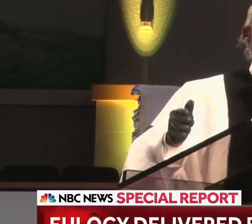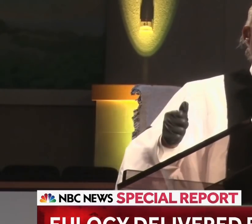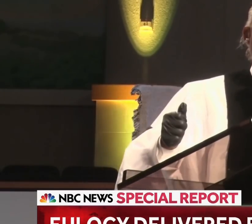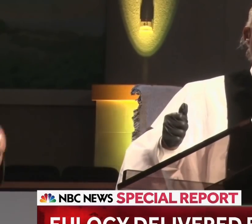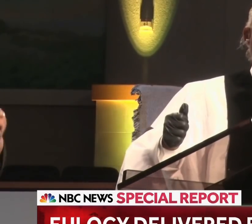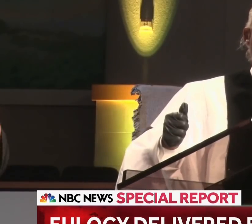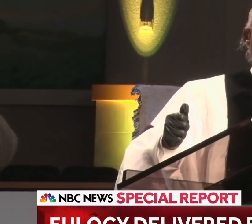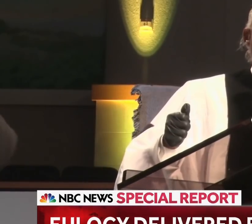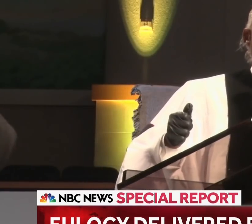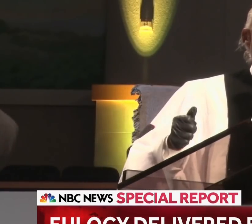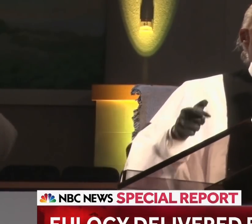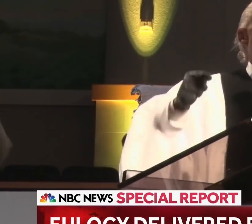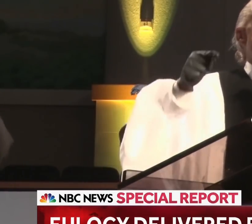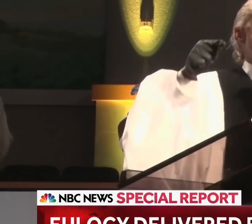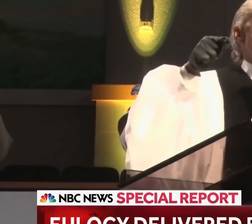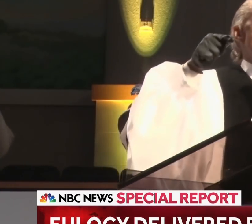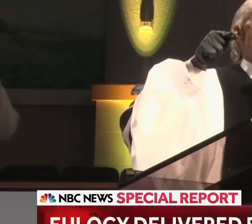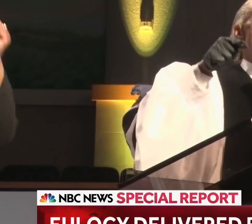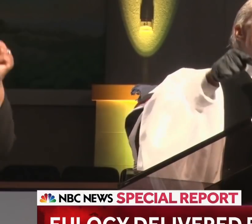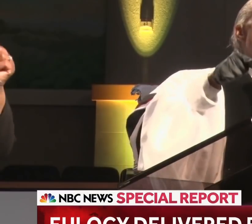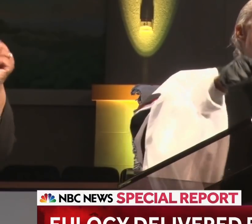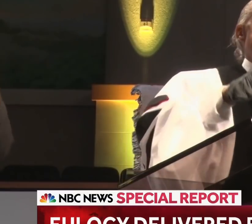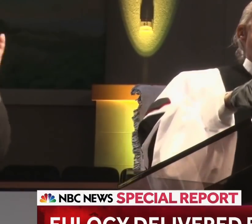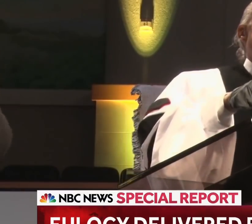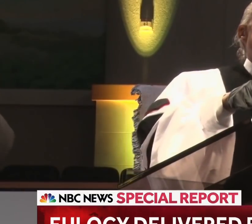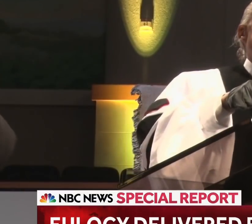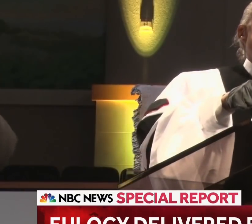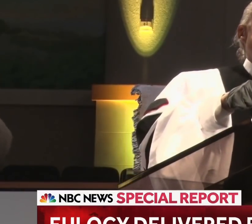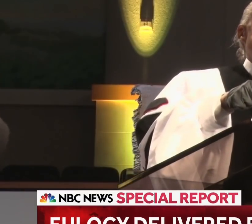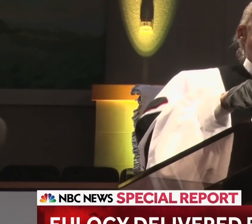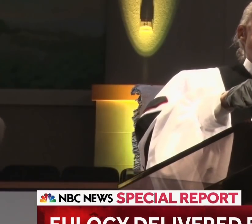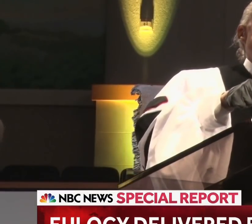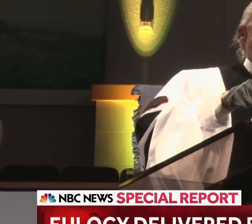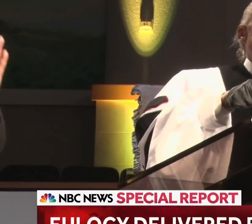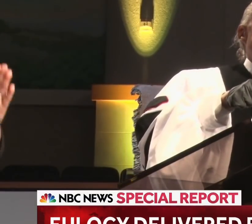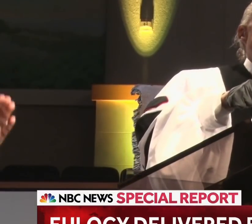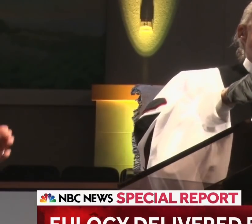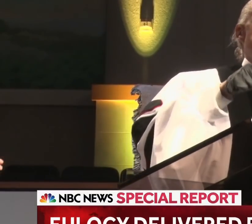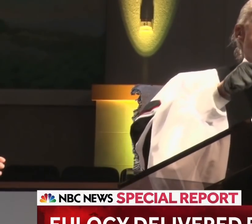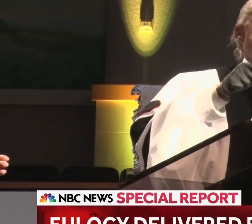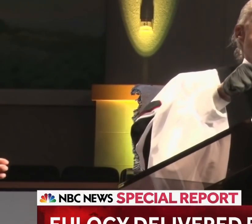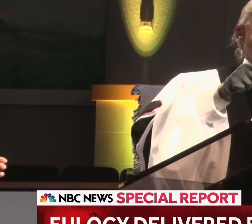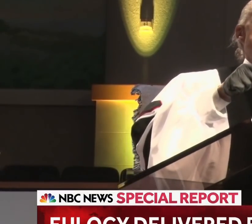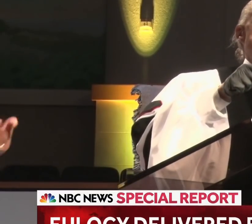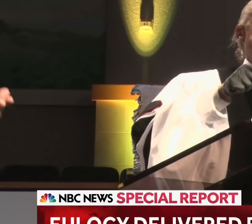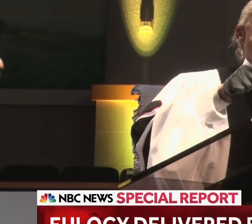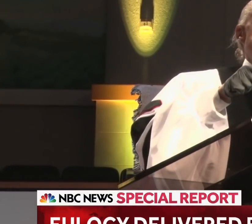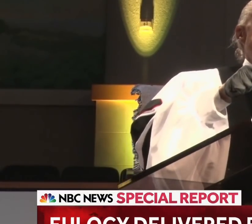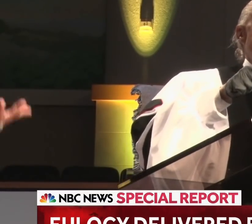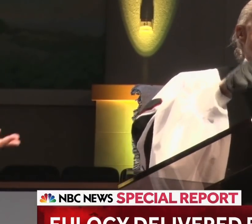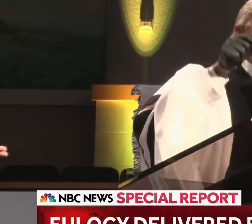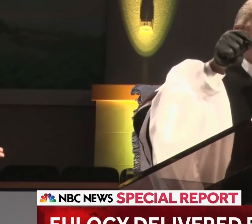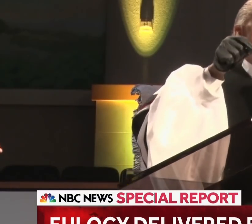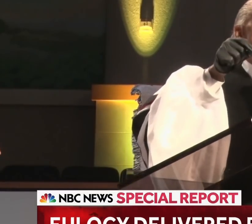HE SAID, BUT HAVEN’T WE COME A LONG WAY? I SAID, YEAH, BUT YOU’VE GOT TO UNDERSTAND HOW FAR WE’VE GOT TO